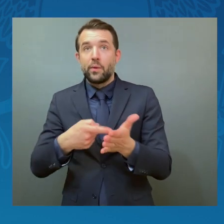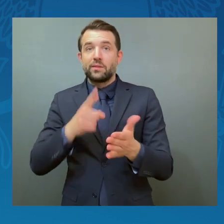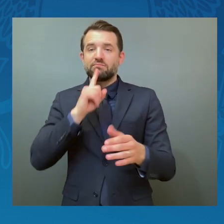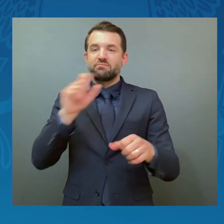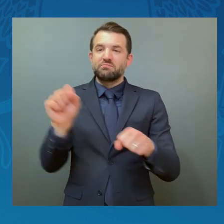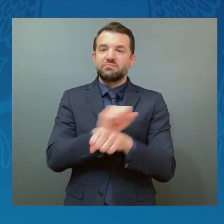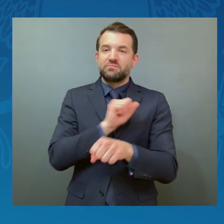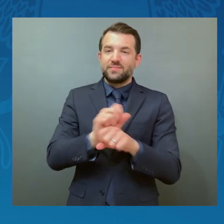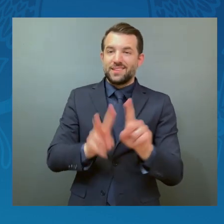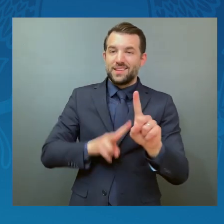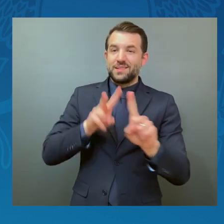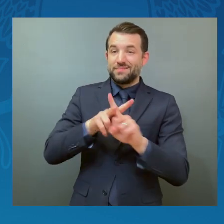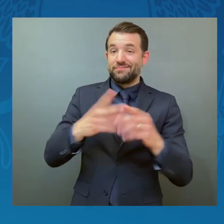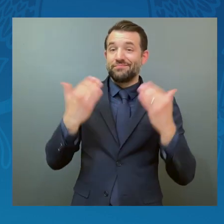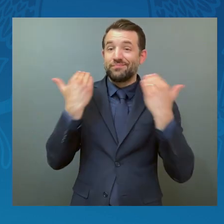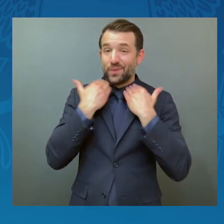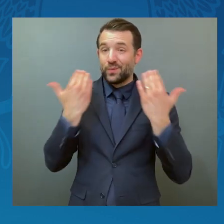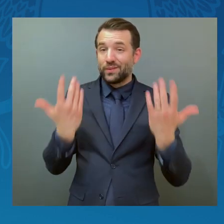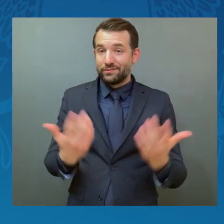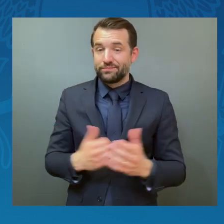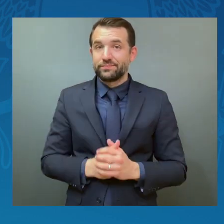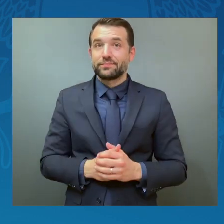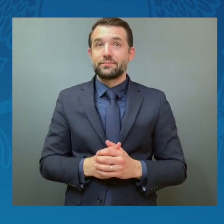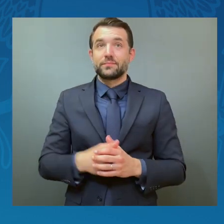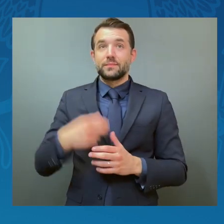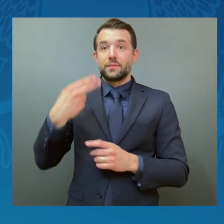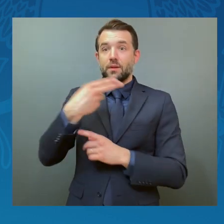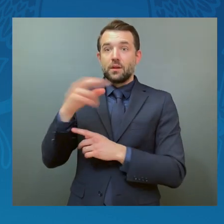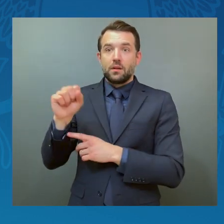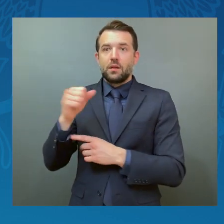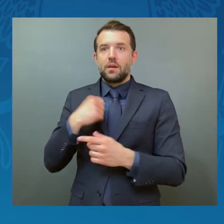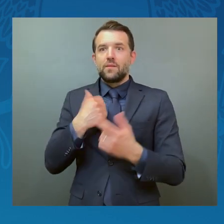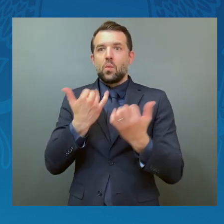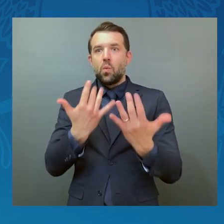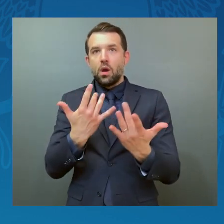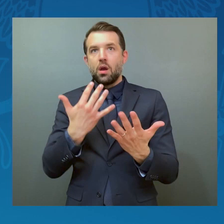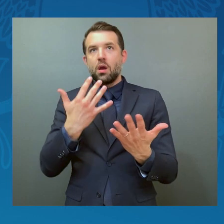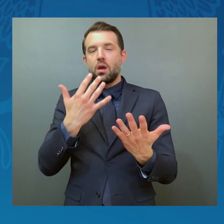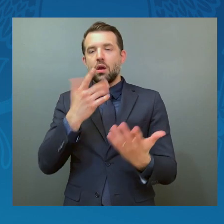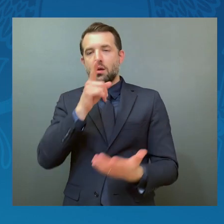So at HHS, we're not waiting to act. We know the best way to prevent medical debt